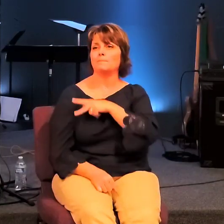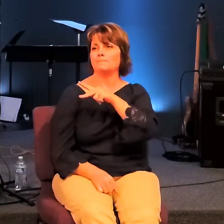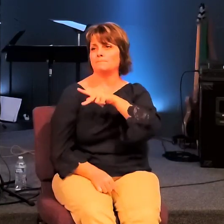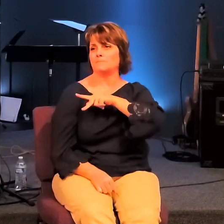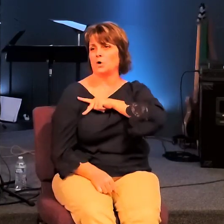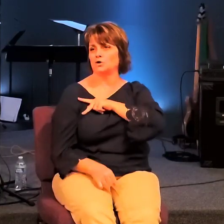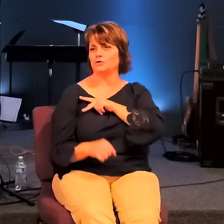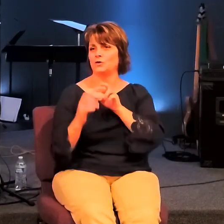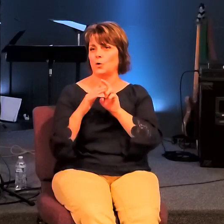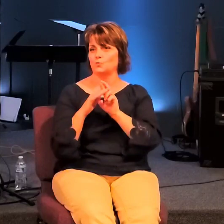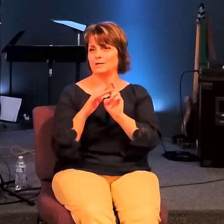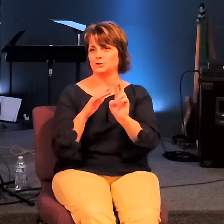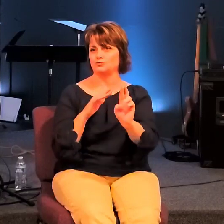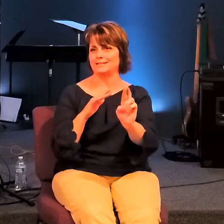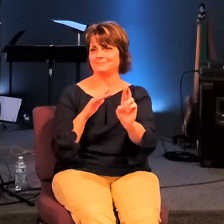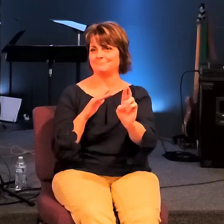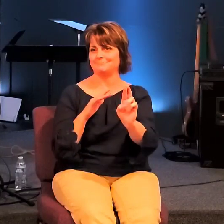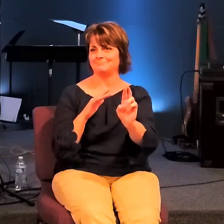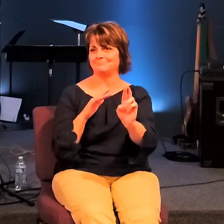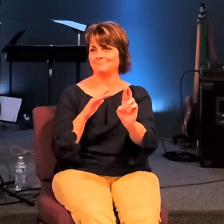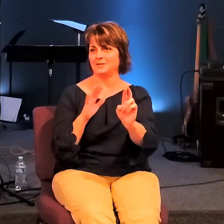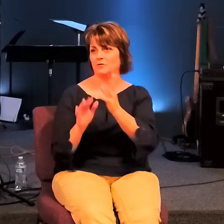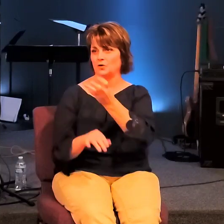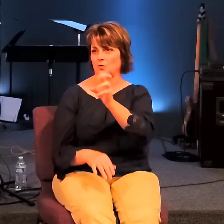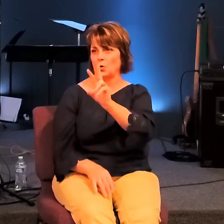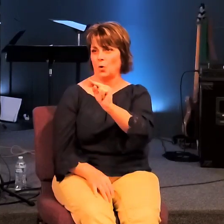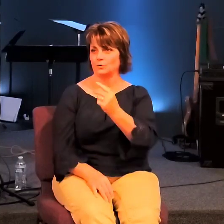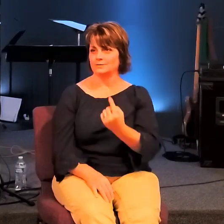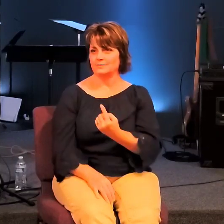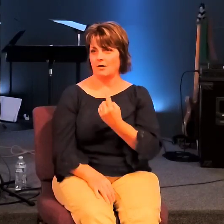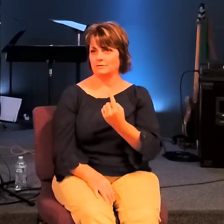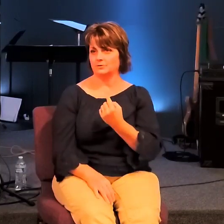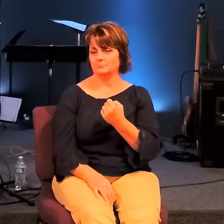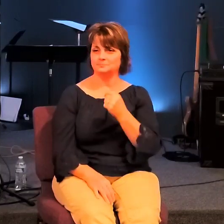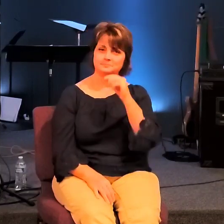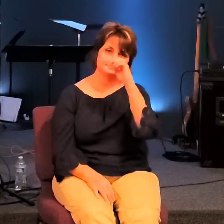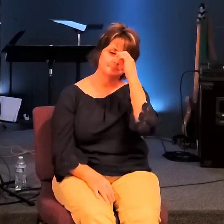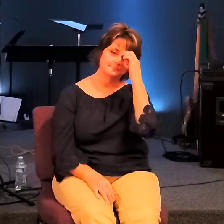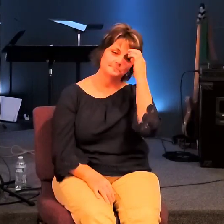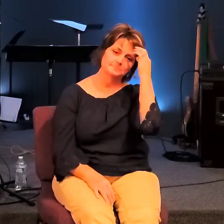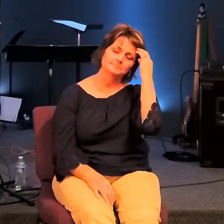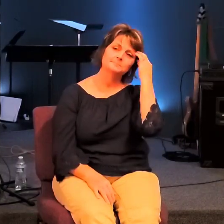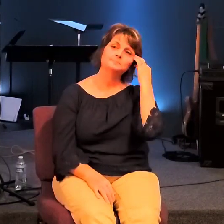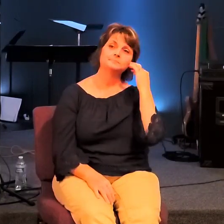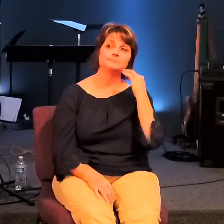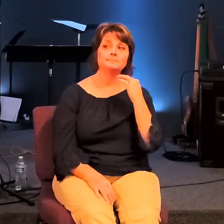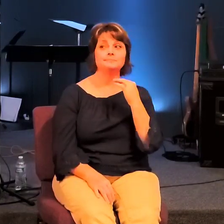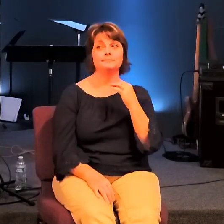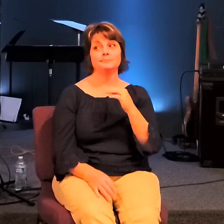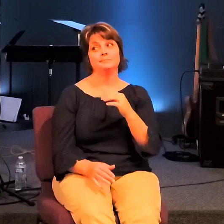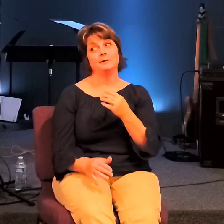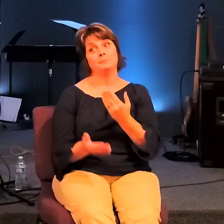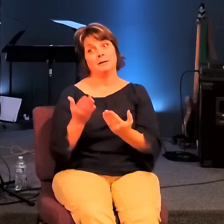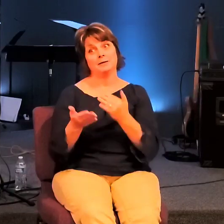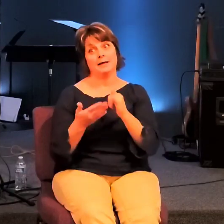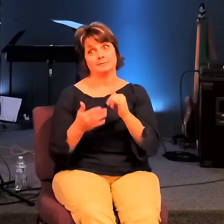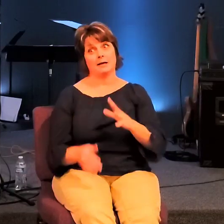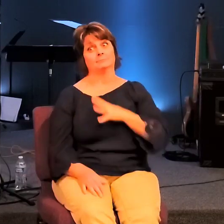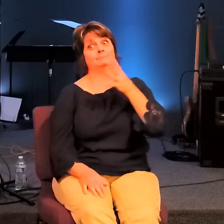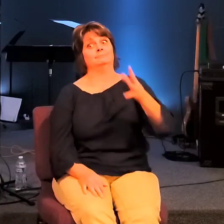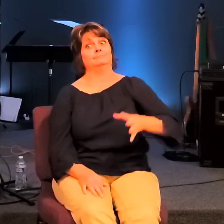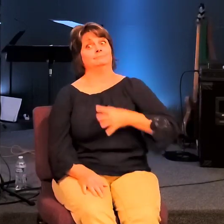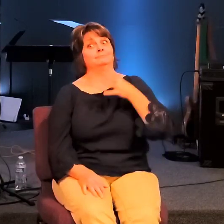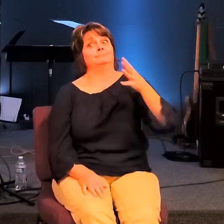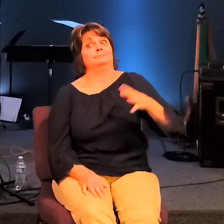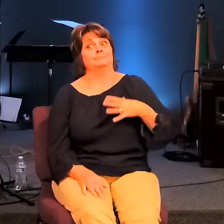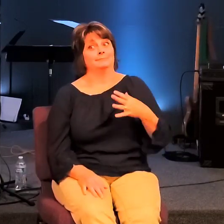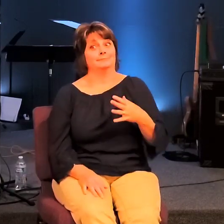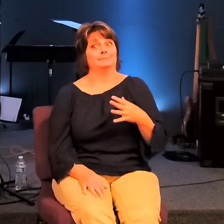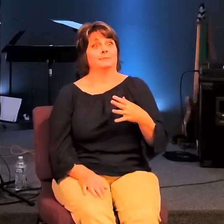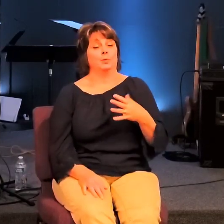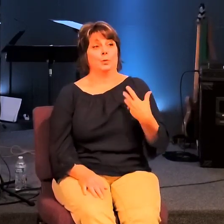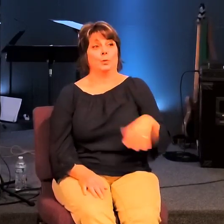I know that sometimes that's a that's a luxury for some and that's why we try to find it